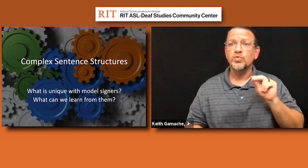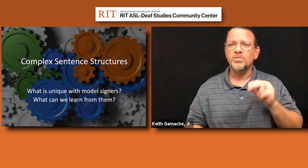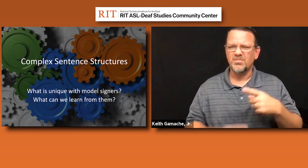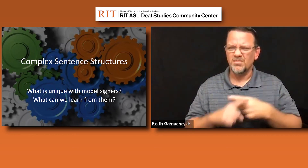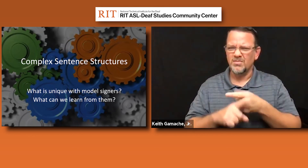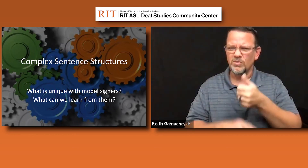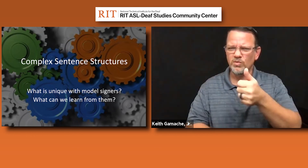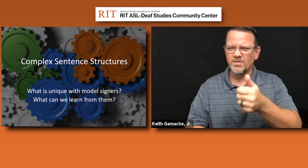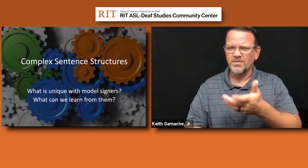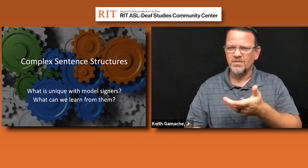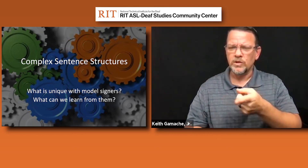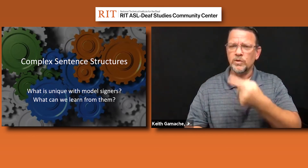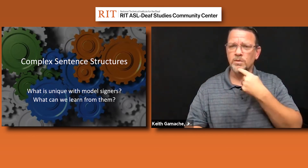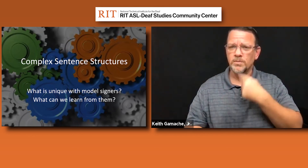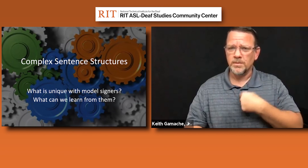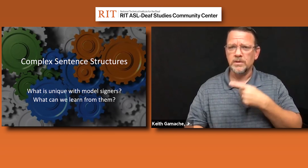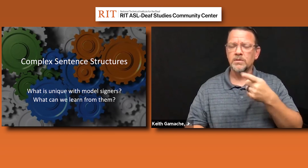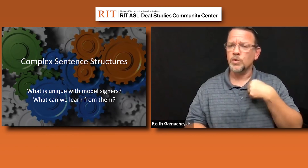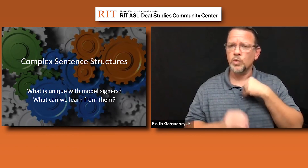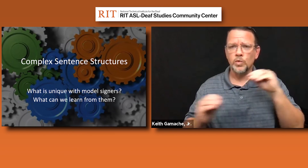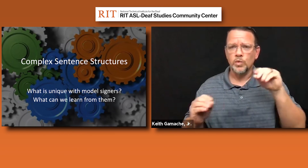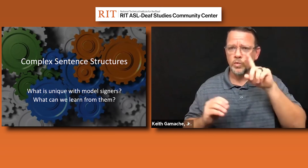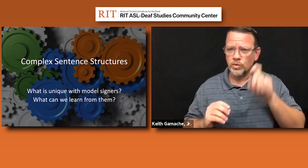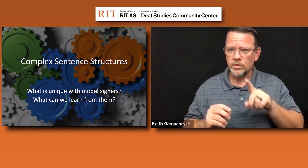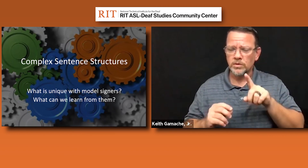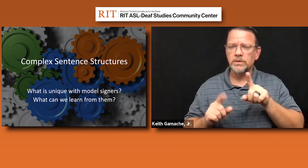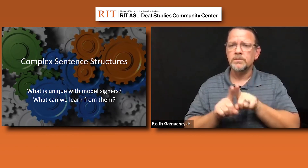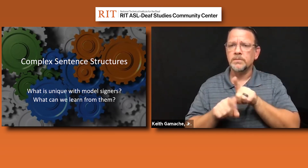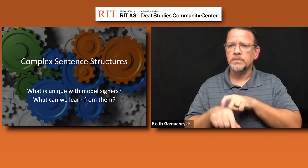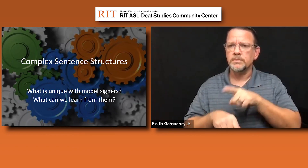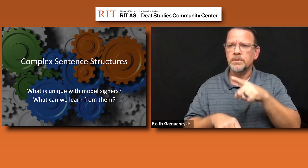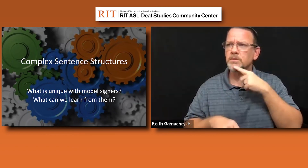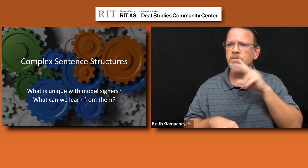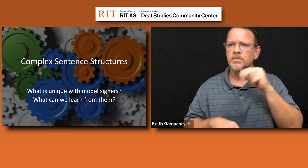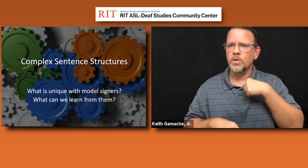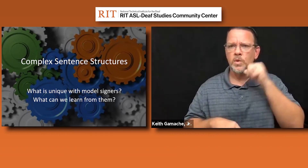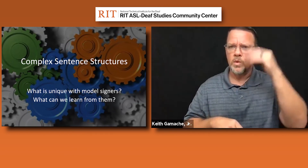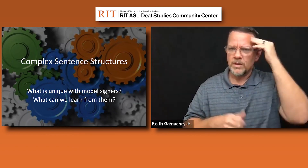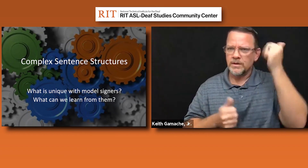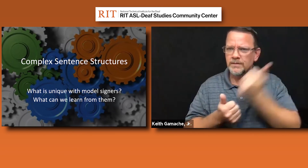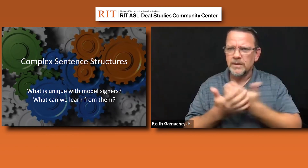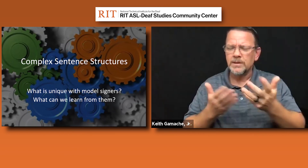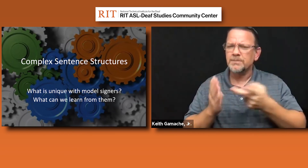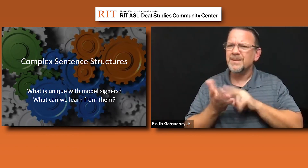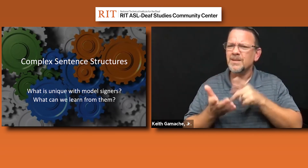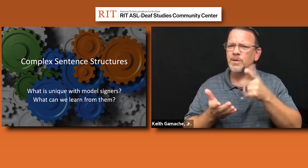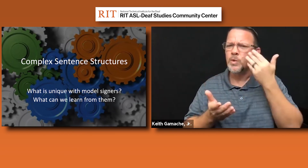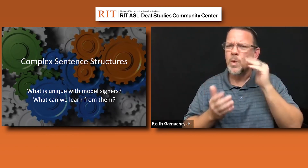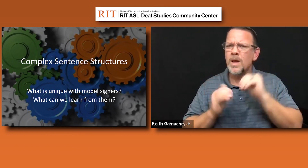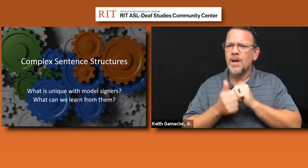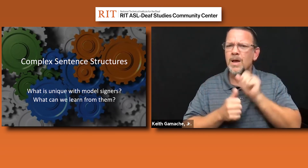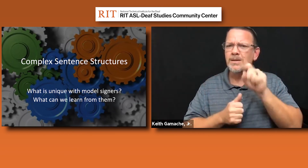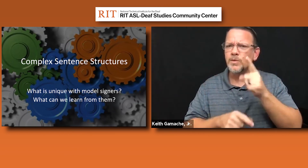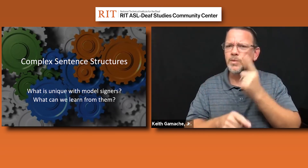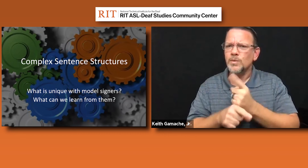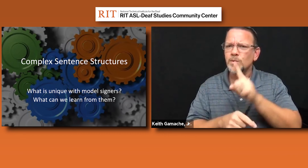"Are you telling me that you know everything about ASL?" And they said "No." "Well, you're contradicting yourself then "because you don't have any questions,